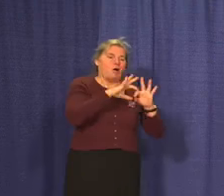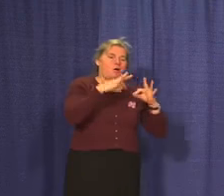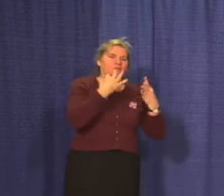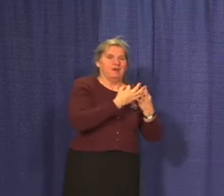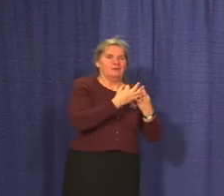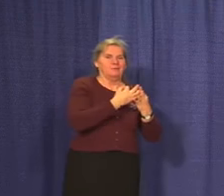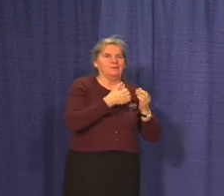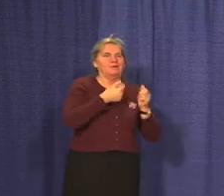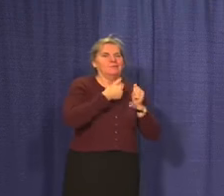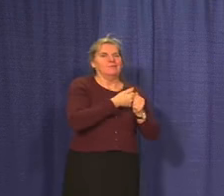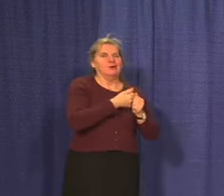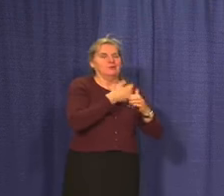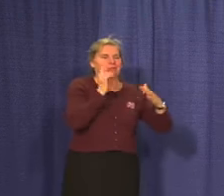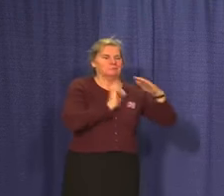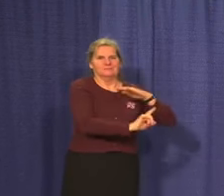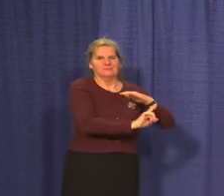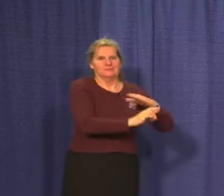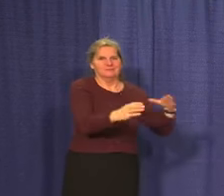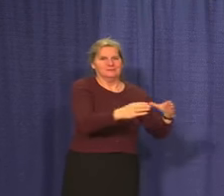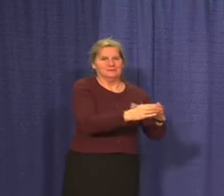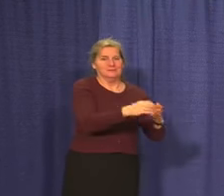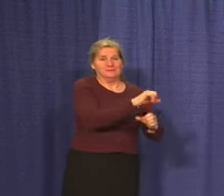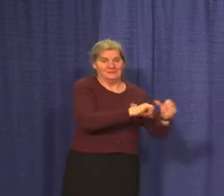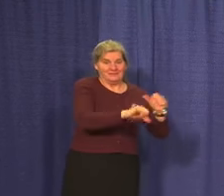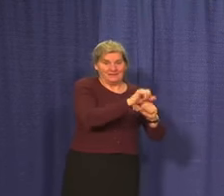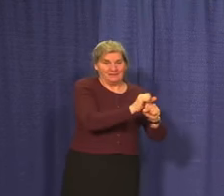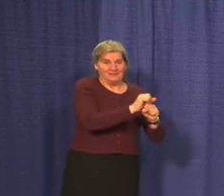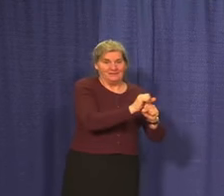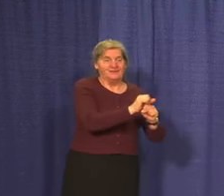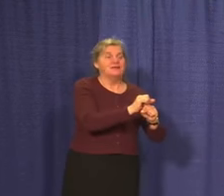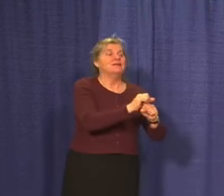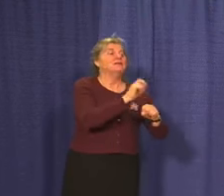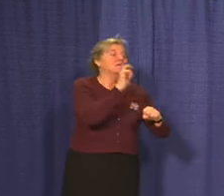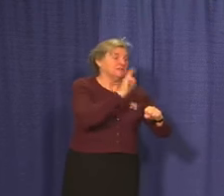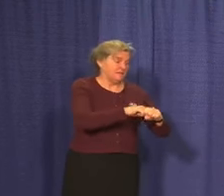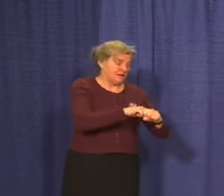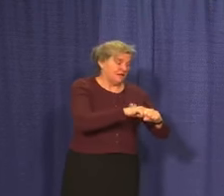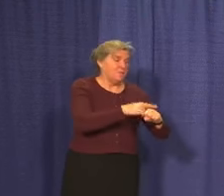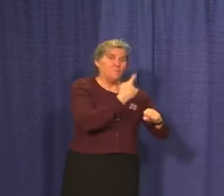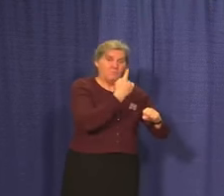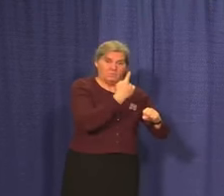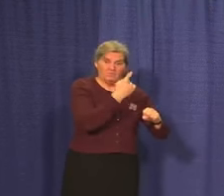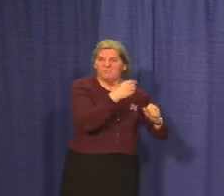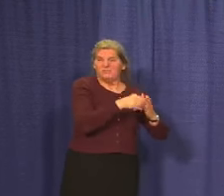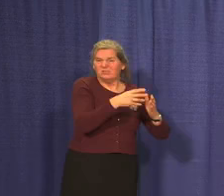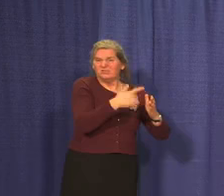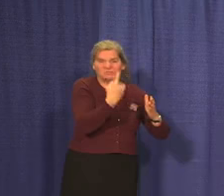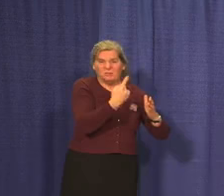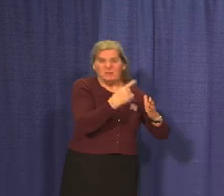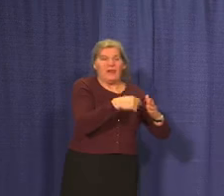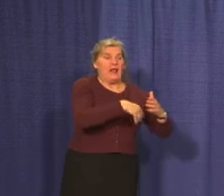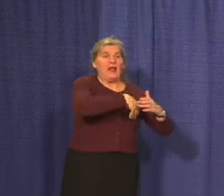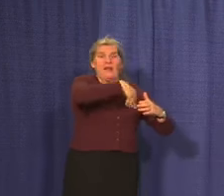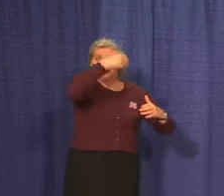SELF ISOLATION, UNTIL THE PERSON LEAVES. THEN WITH KIND OF A FEW DAYS AFTER THAT. THAT IS WHAT WE ARE GOING TO